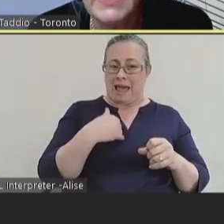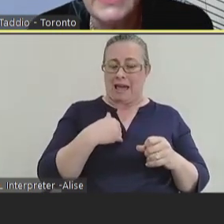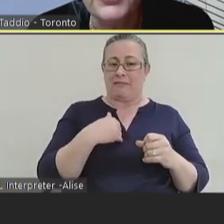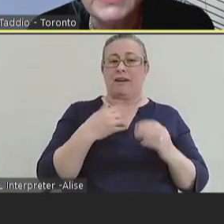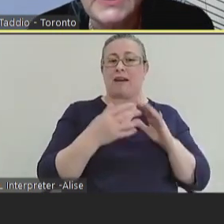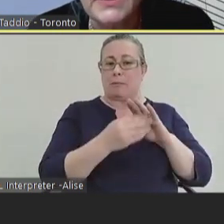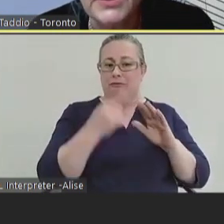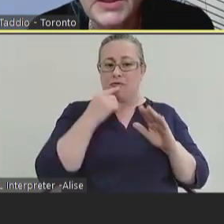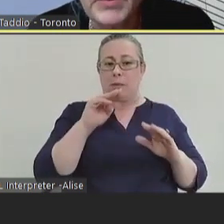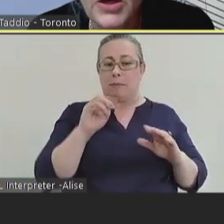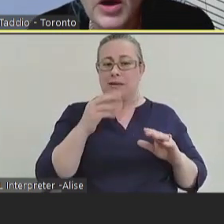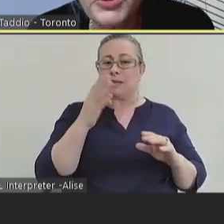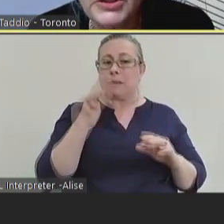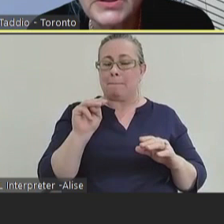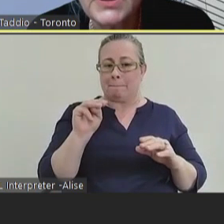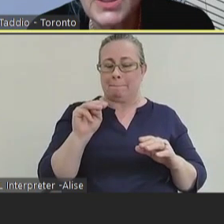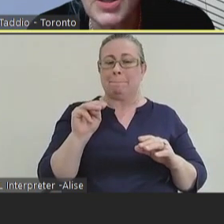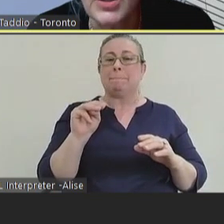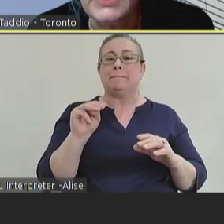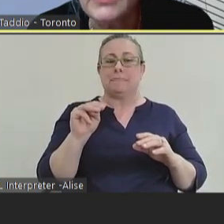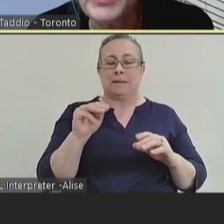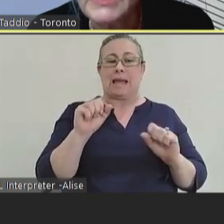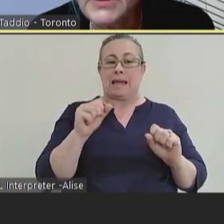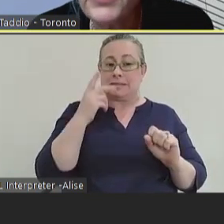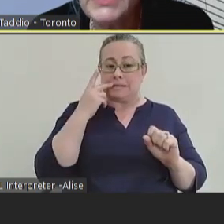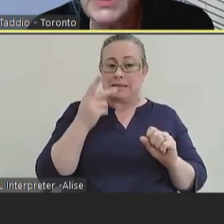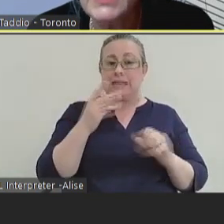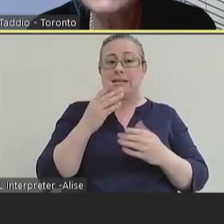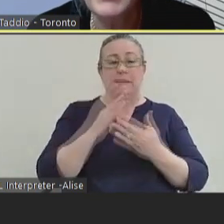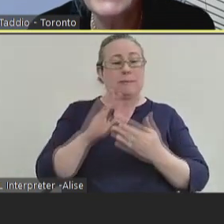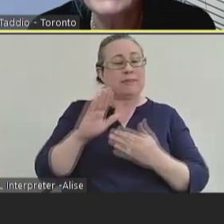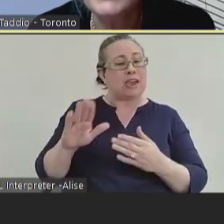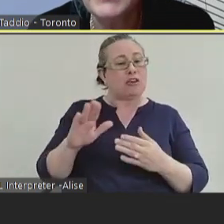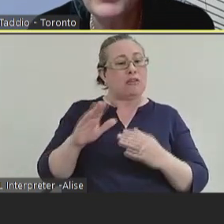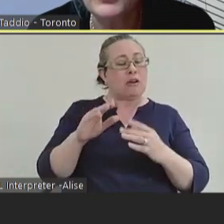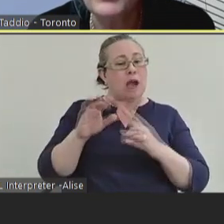and you can see there some of the options are a little bit different, customized to people who